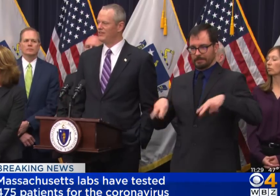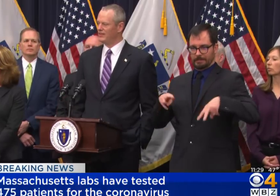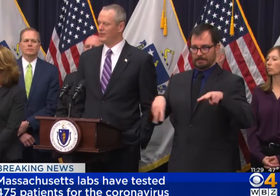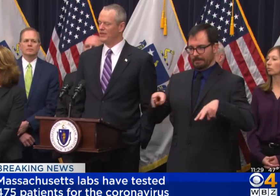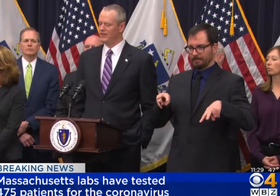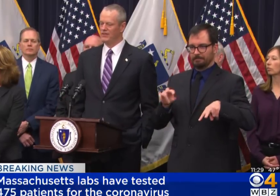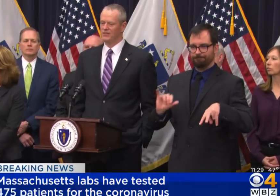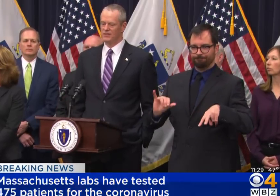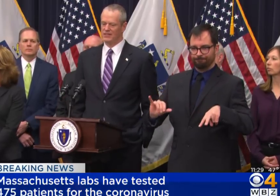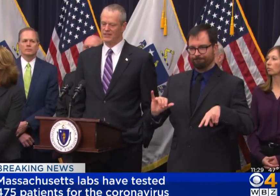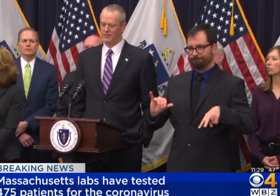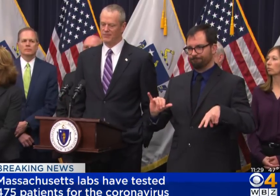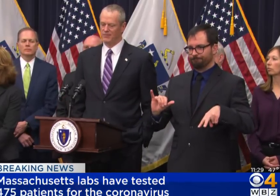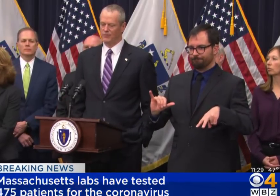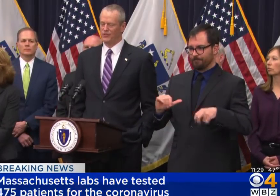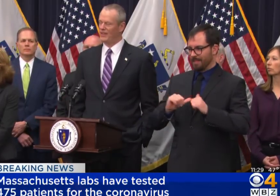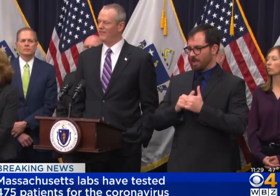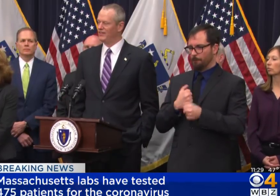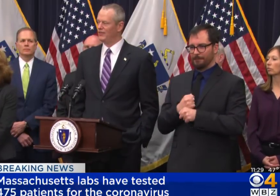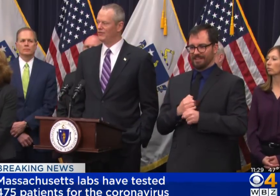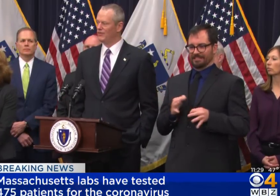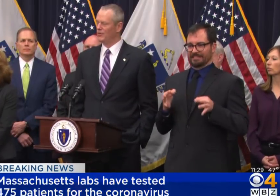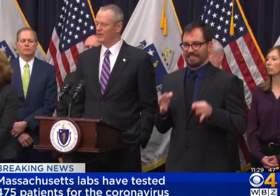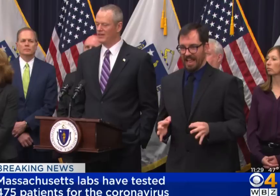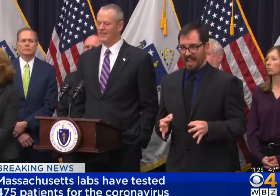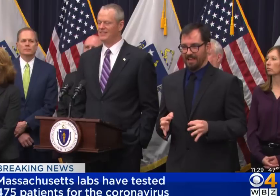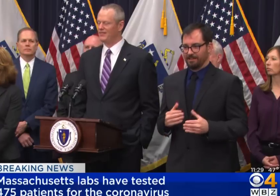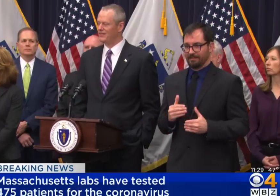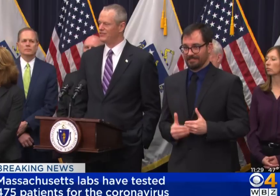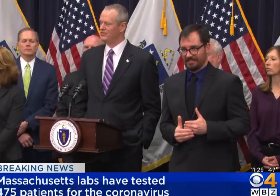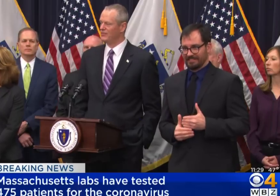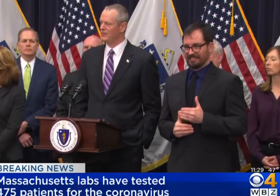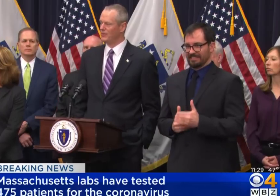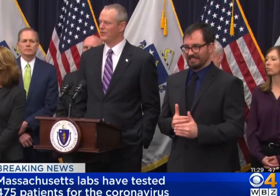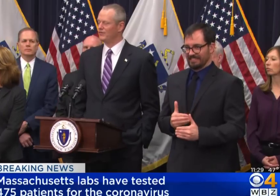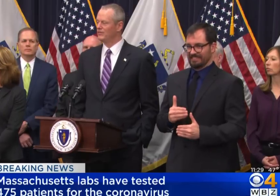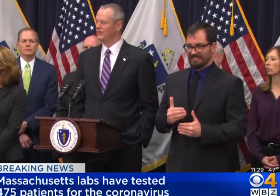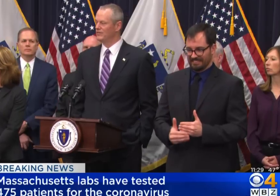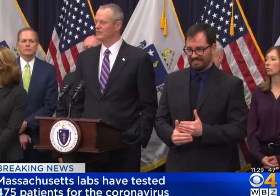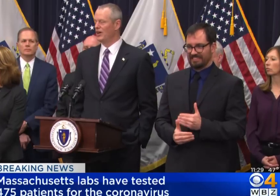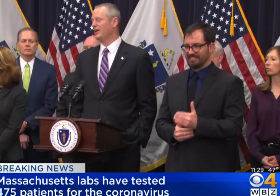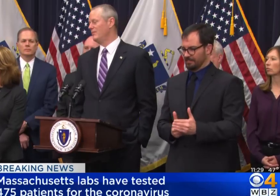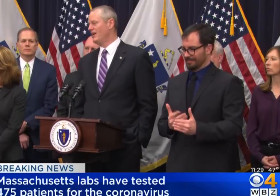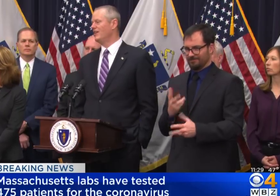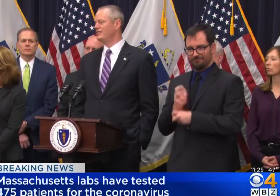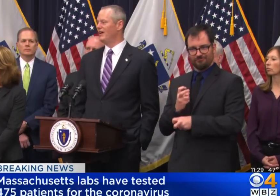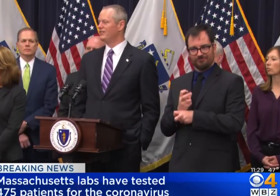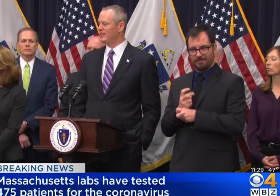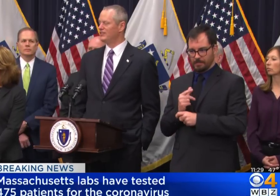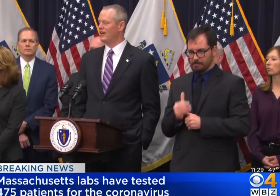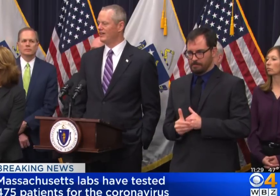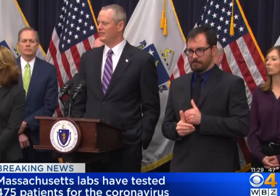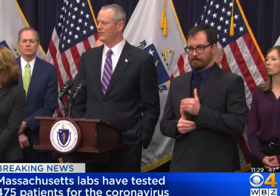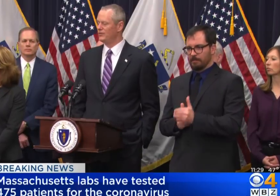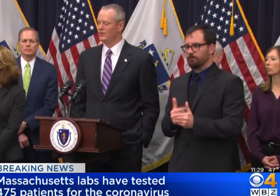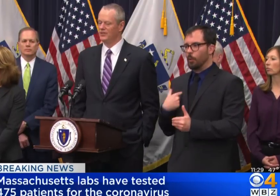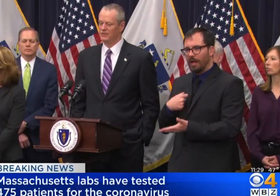ALL EMPLOYERS WILL BE DEALING WITH IS WHAT IS GOING TO BE THE ISSUE AND THE PROCESS FOR DEALING WITH STAFFING GOING